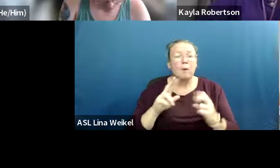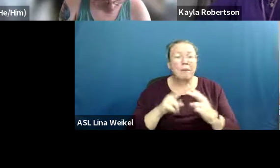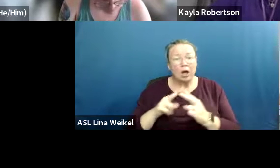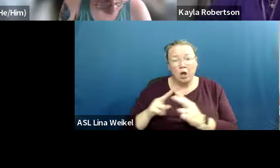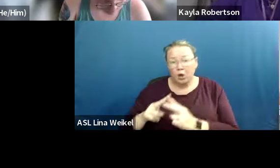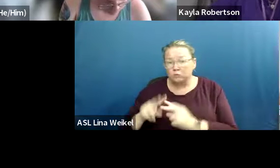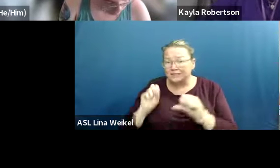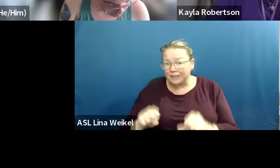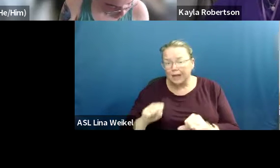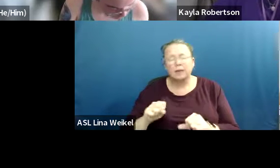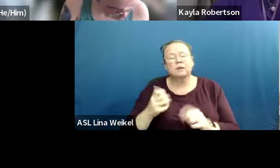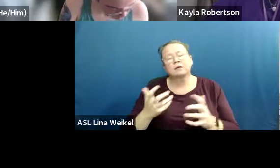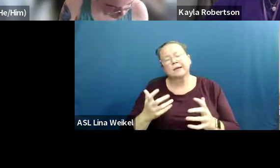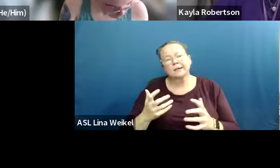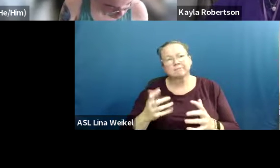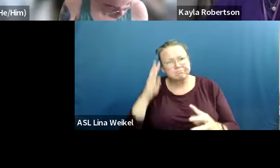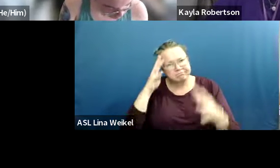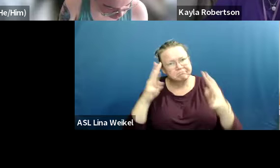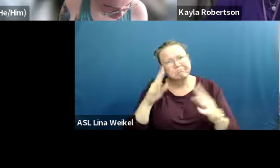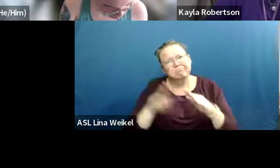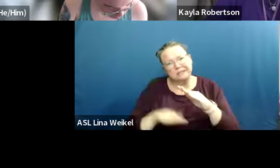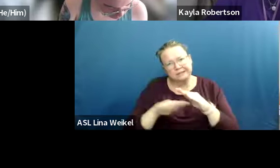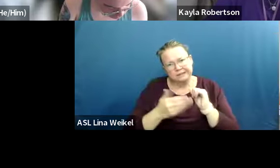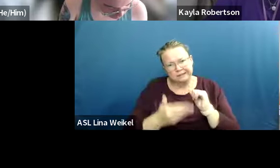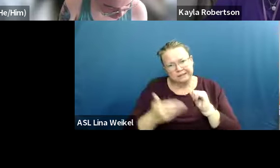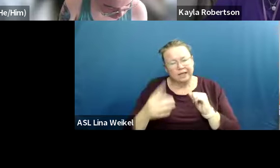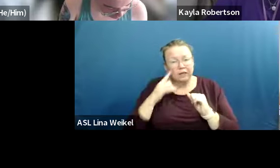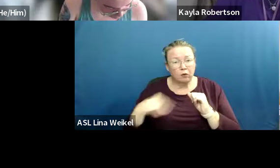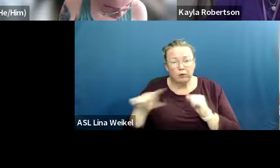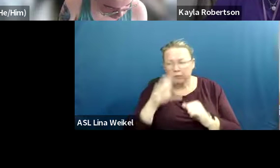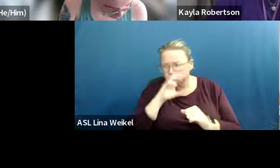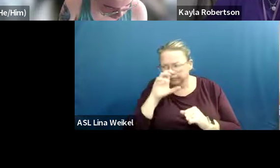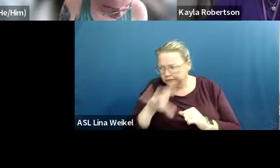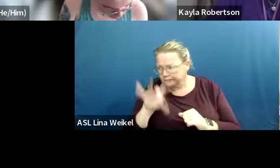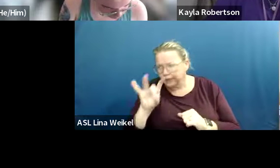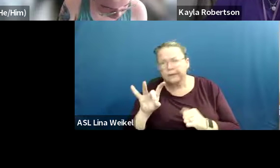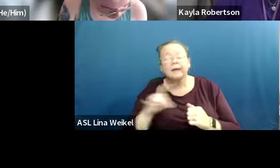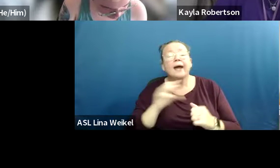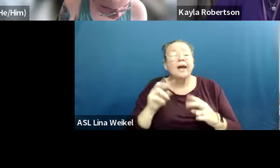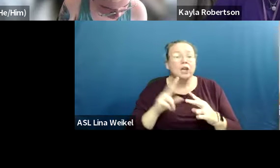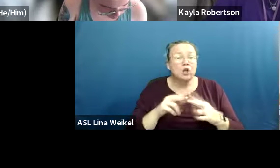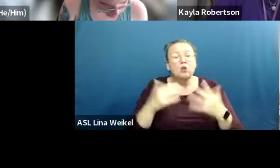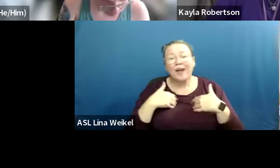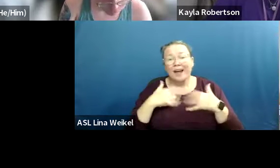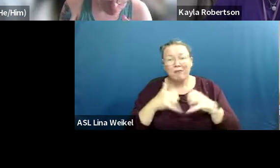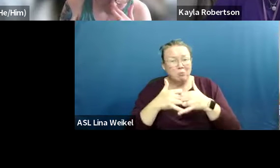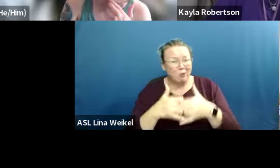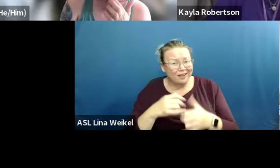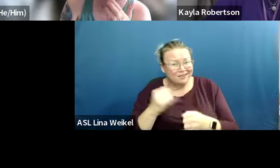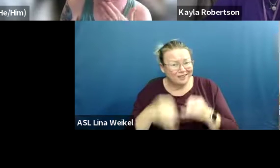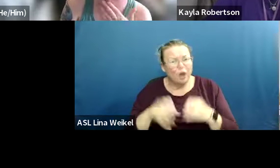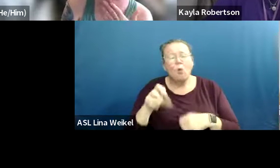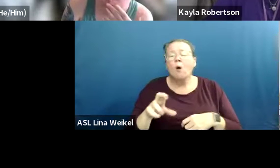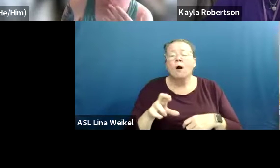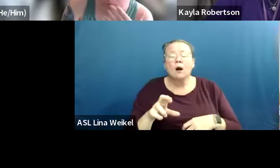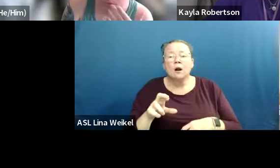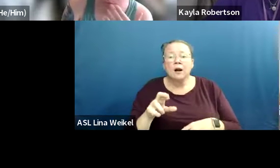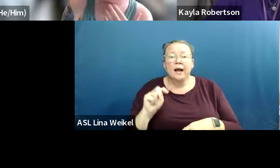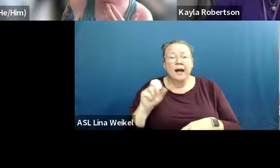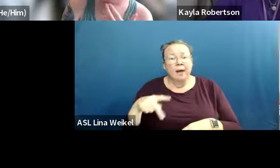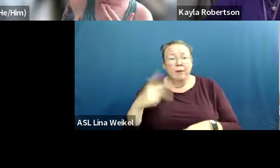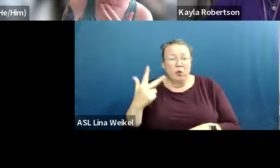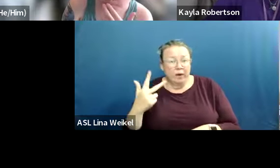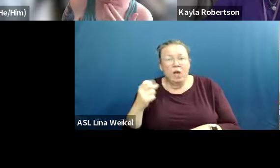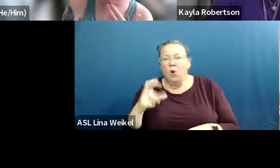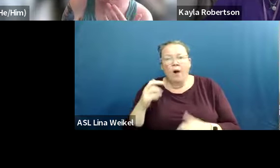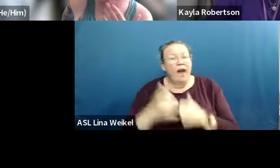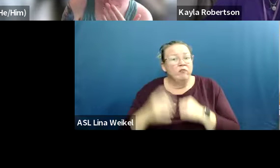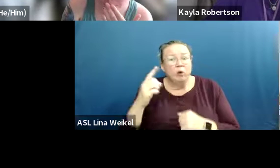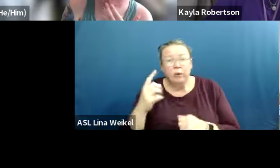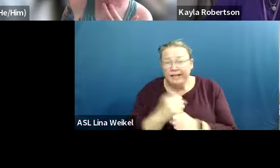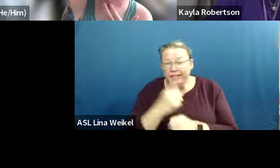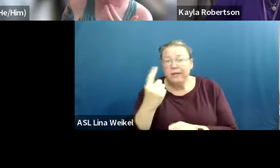Rosie Vazquez: and just kind of coming up with some basic things for them to look for, and then, either having a prize at the end or top 3, or just everybody gets something.